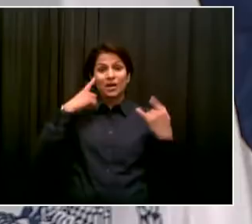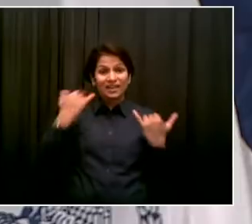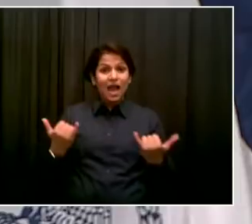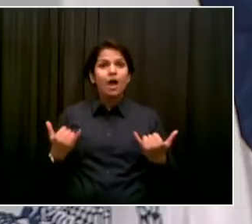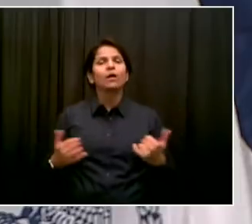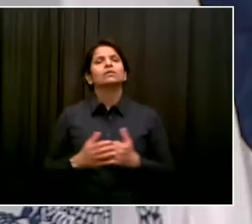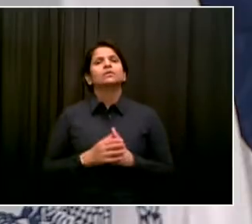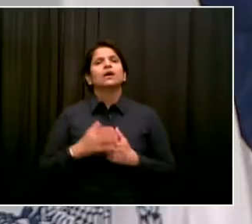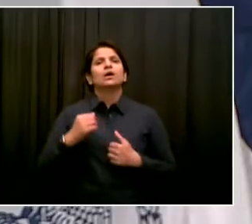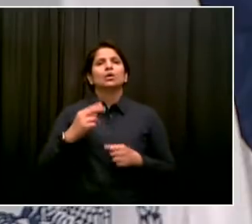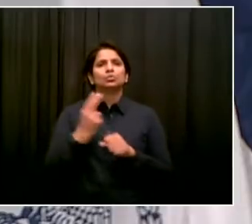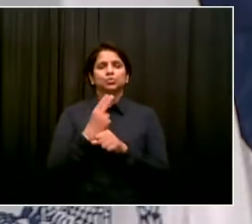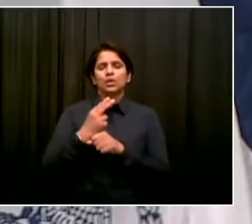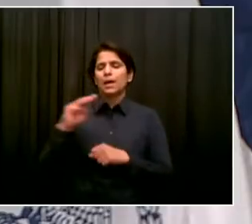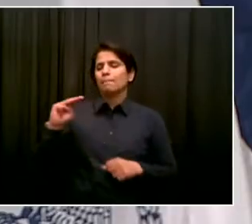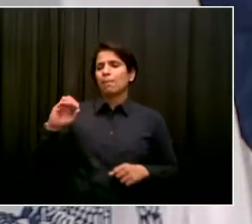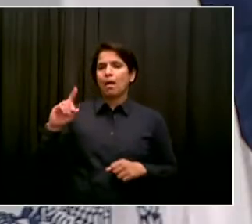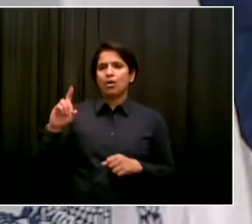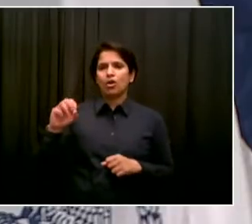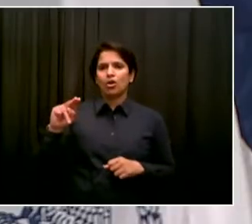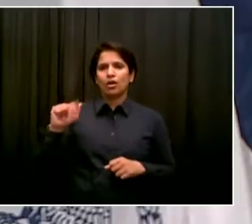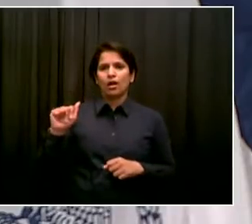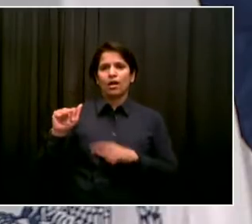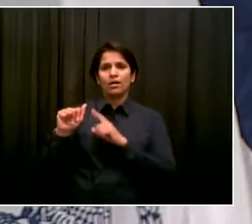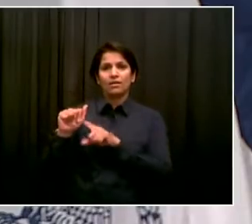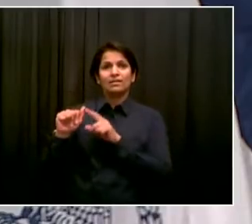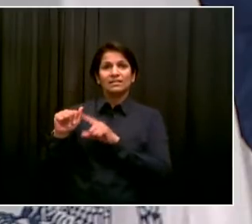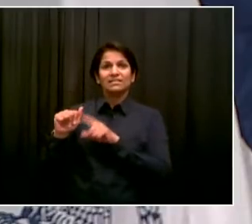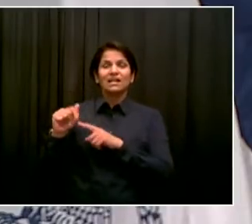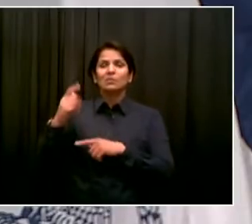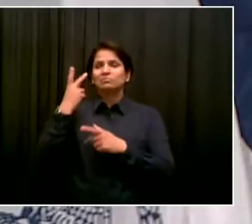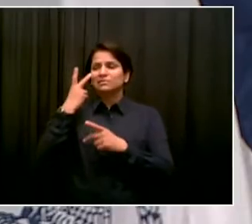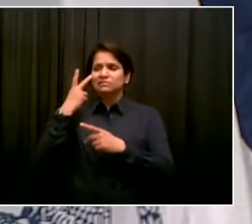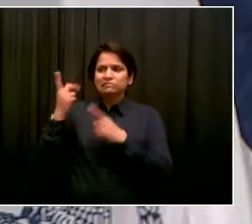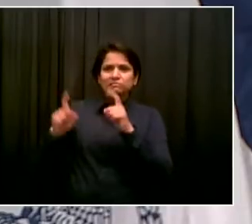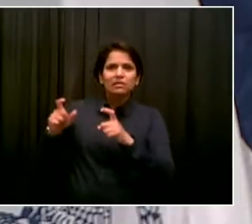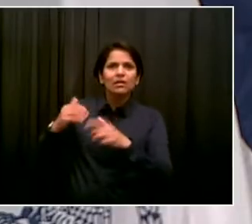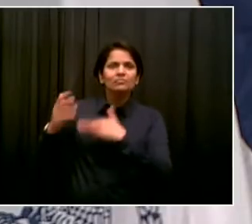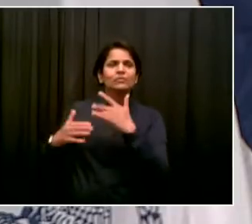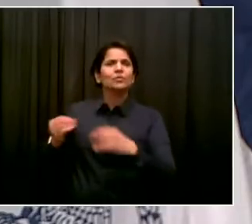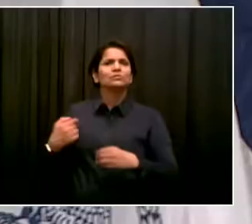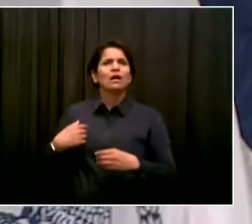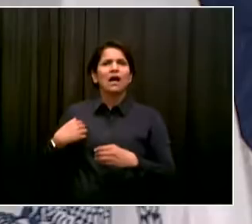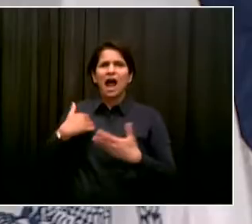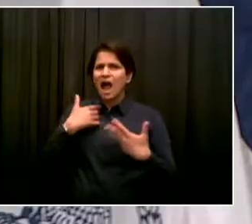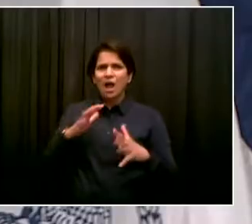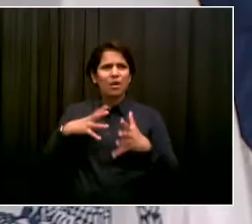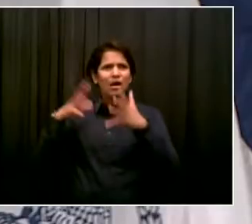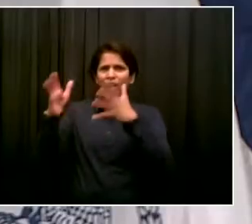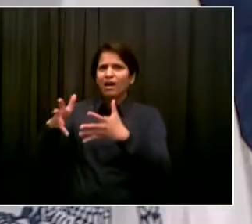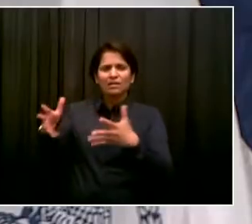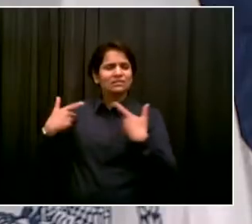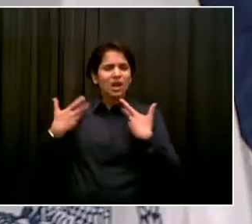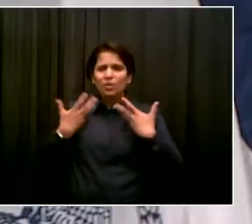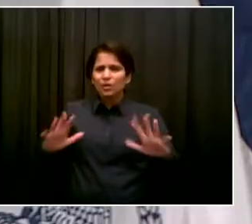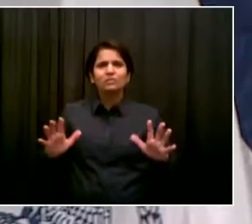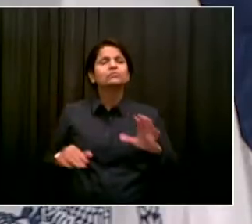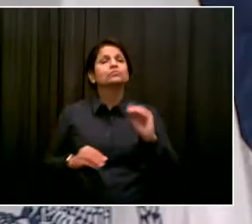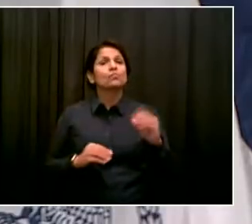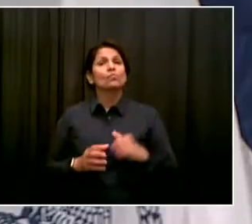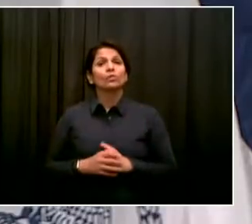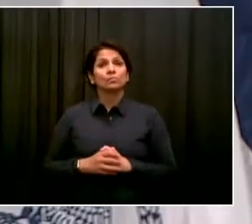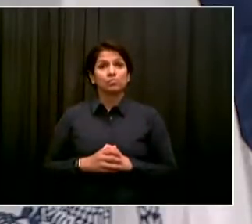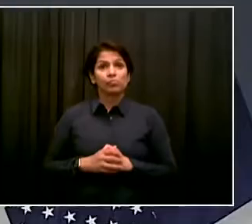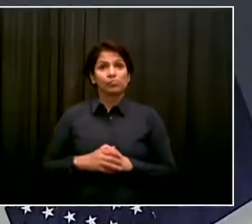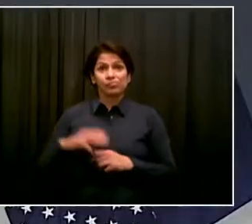SHOT AND DONE.